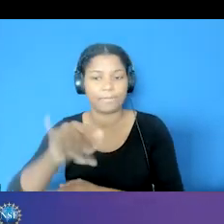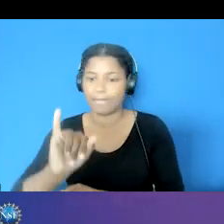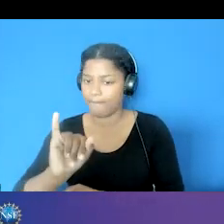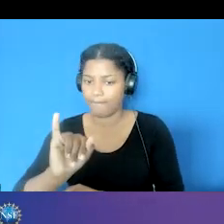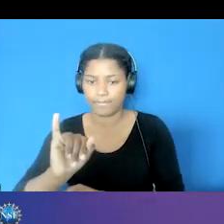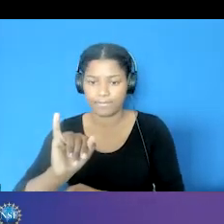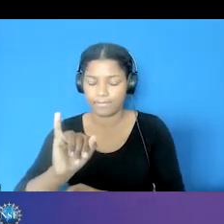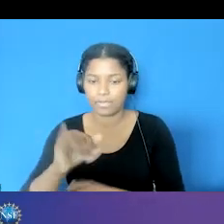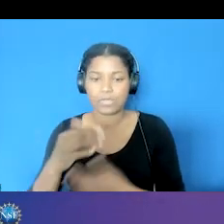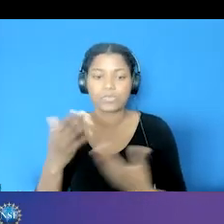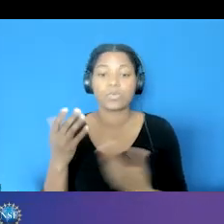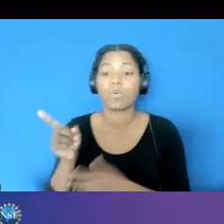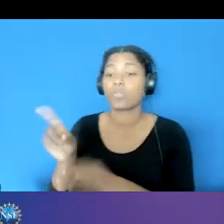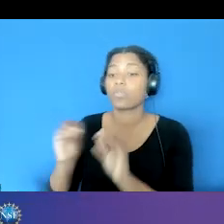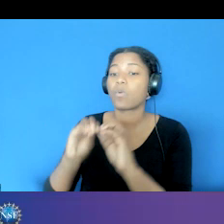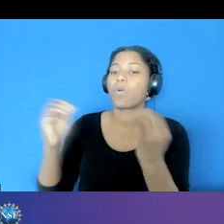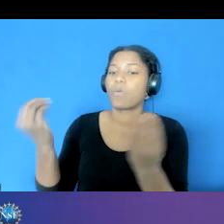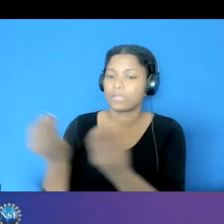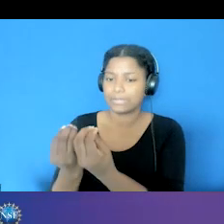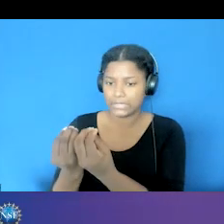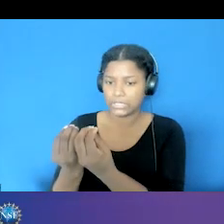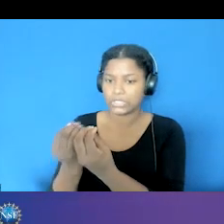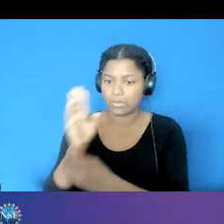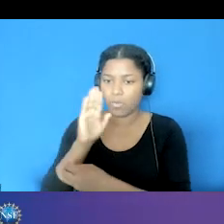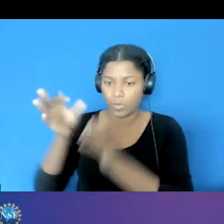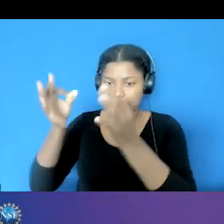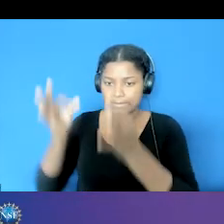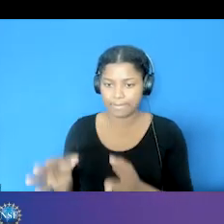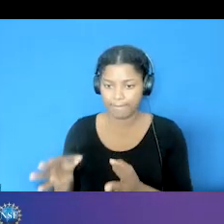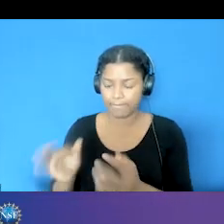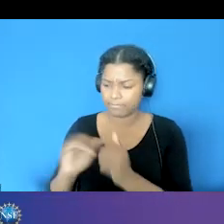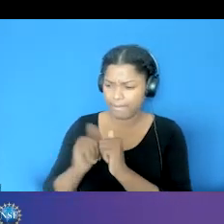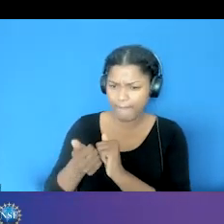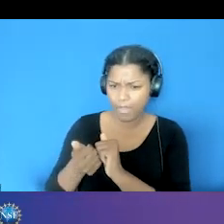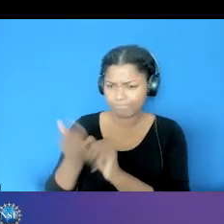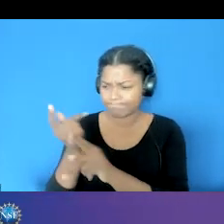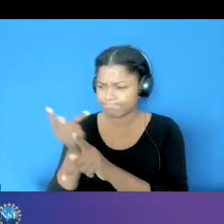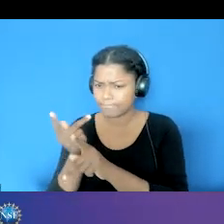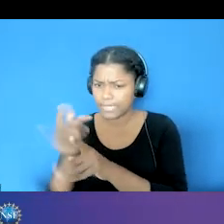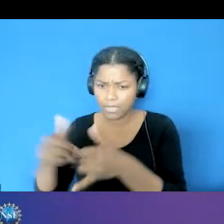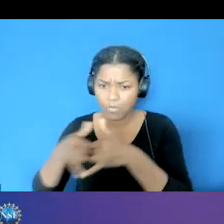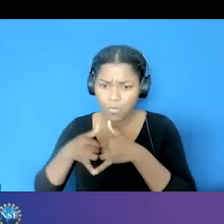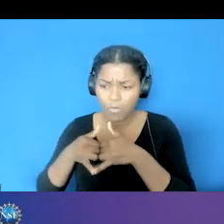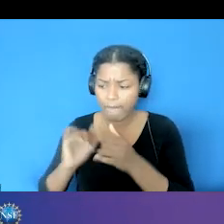So the organization actually gets to decide how they're going to handle those awards